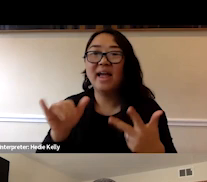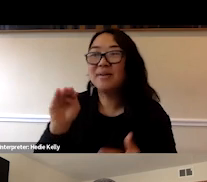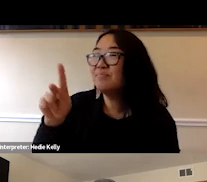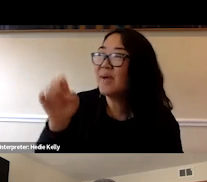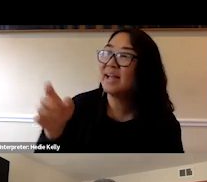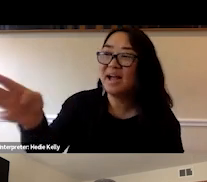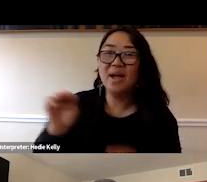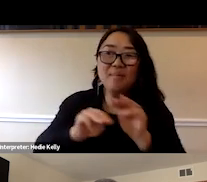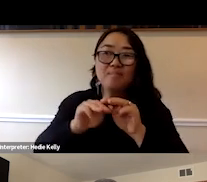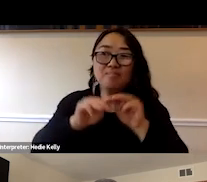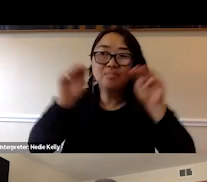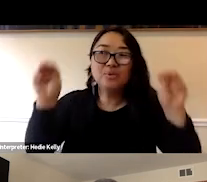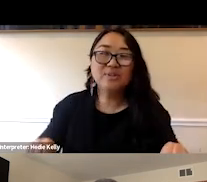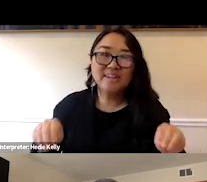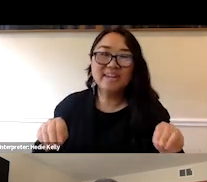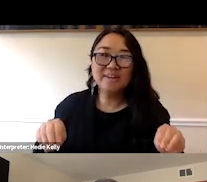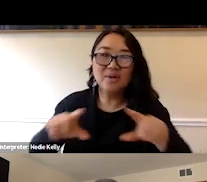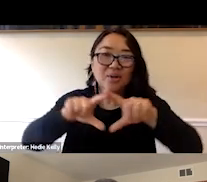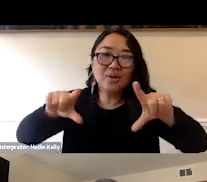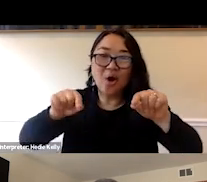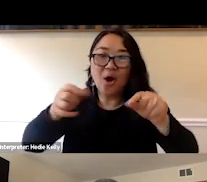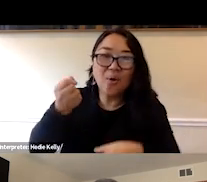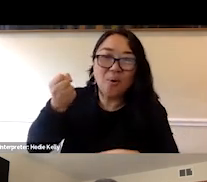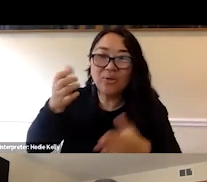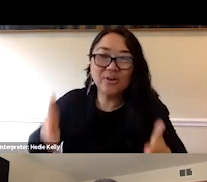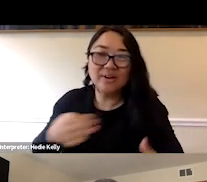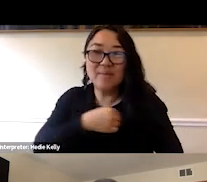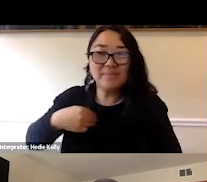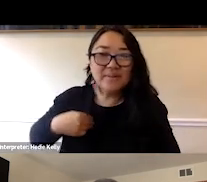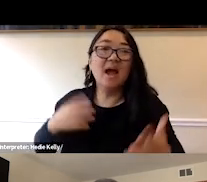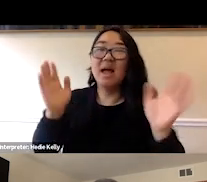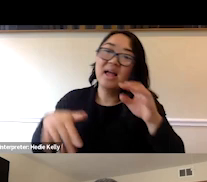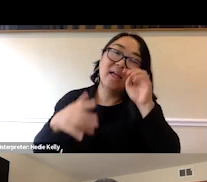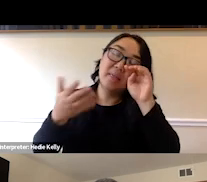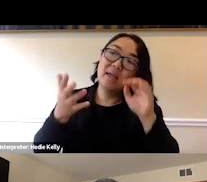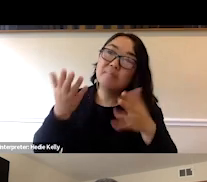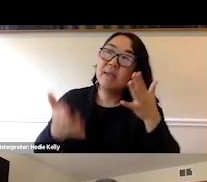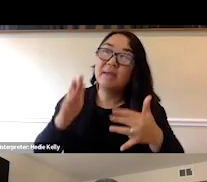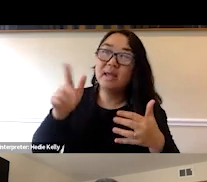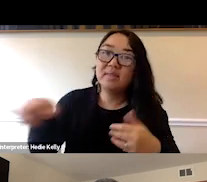That might test out that form next iteration.